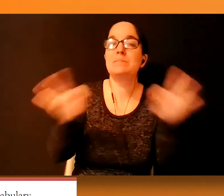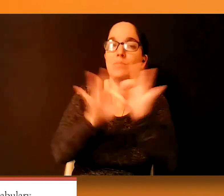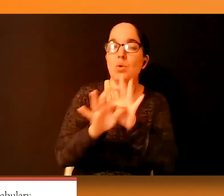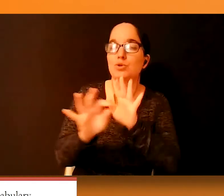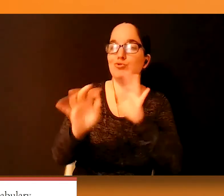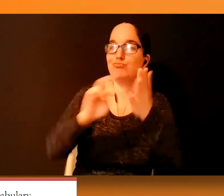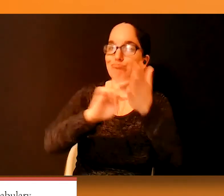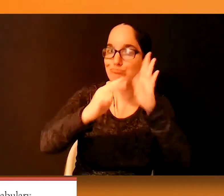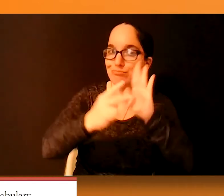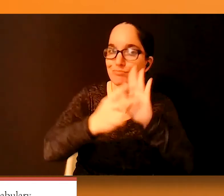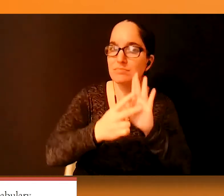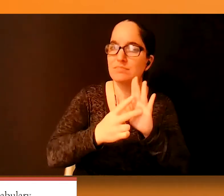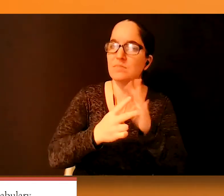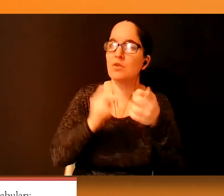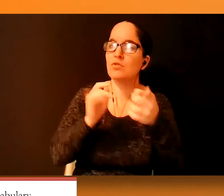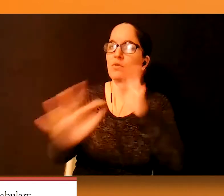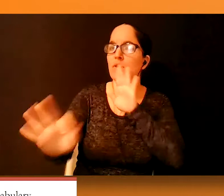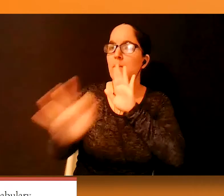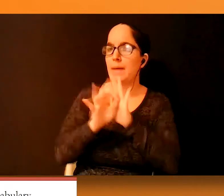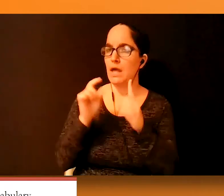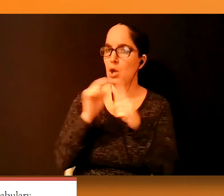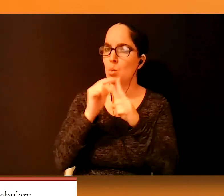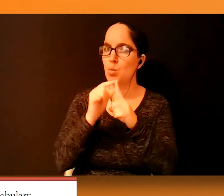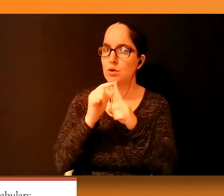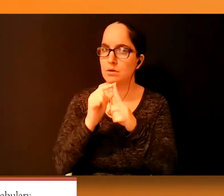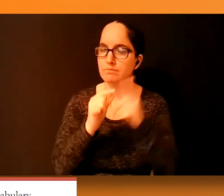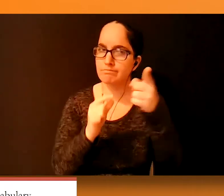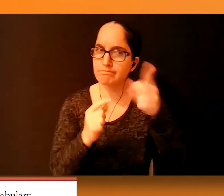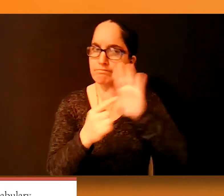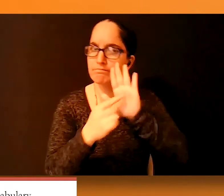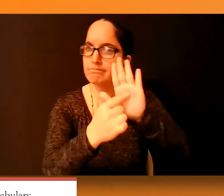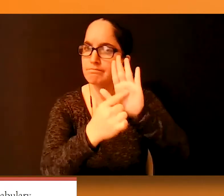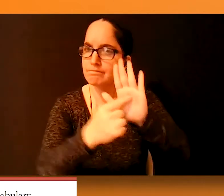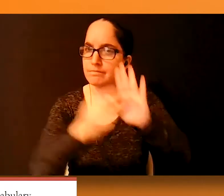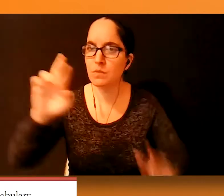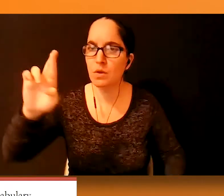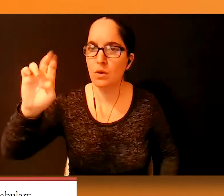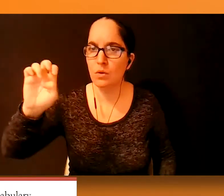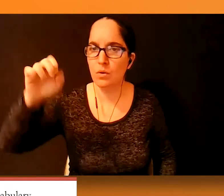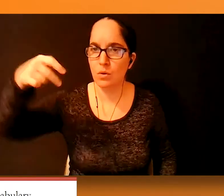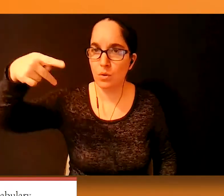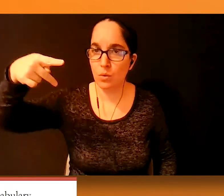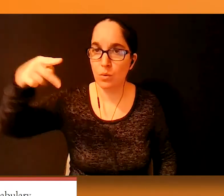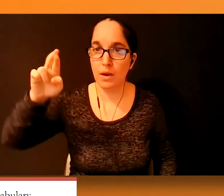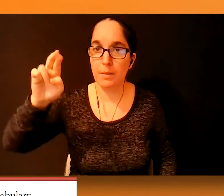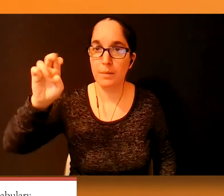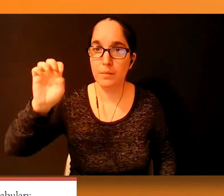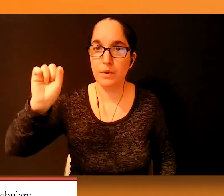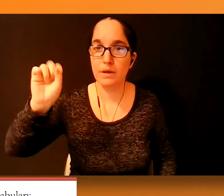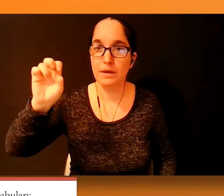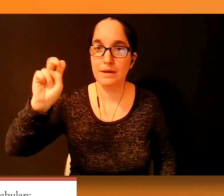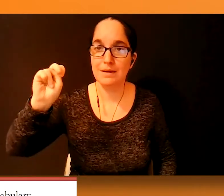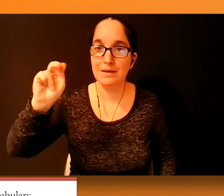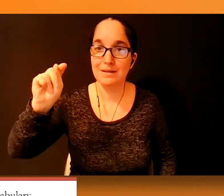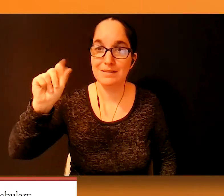then you really need to be intentional. The first thing you have to think about is is it representative? So, does this word that you're picking